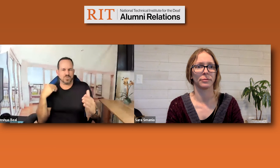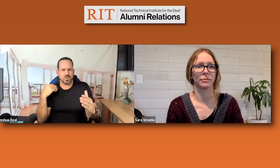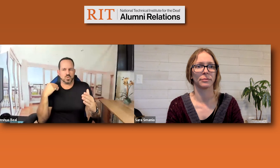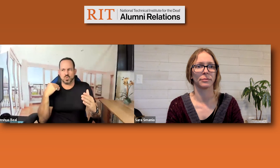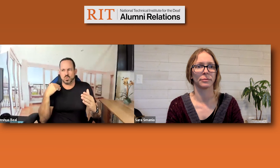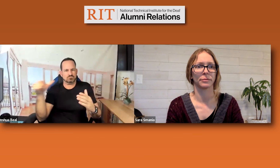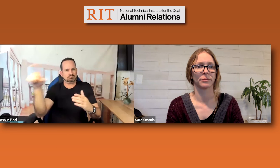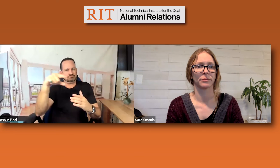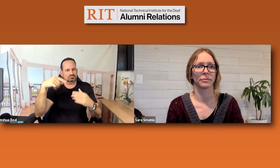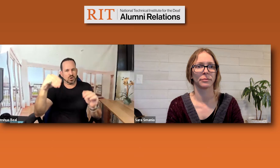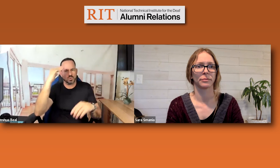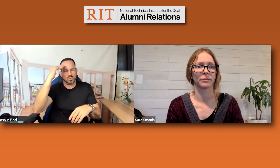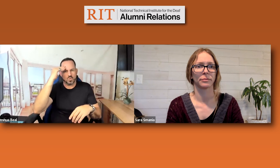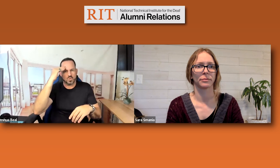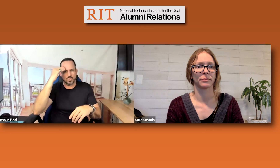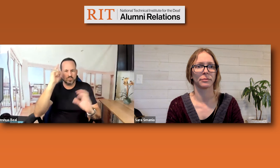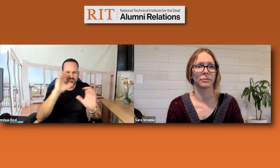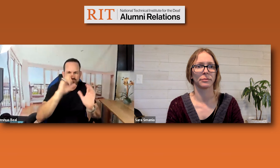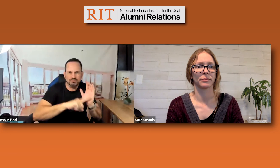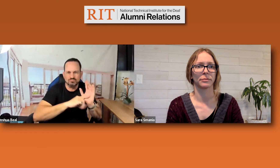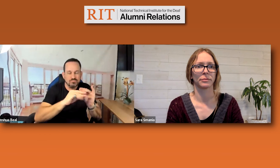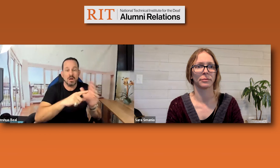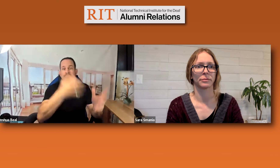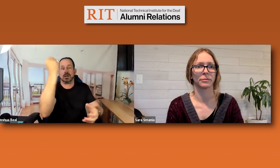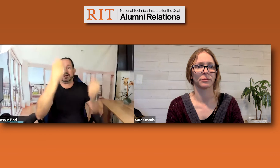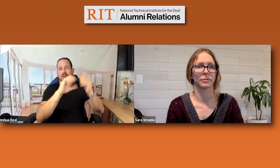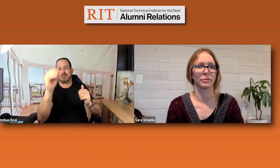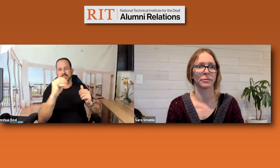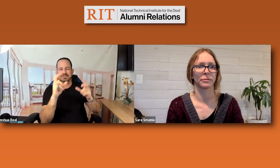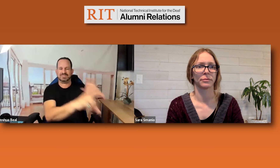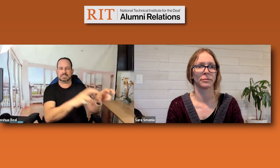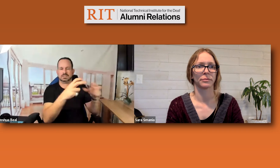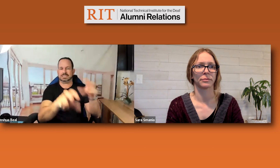would investigate and figure out different companies